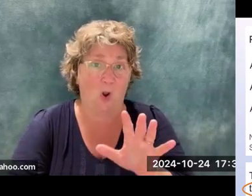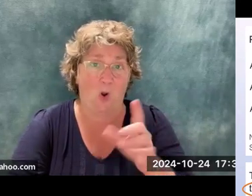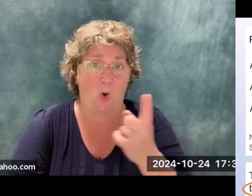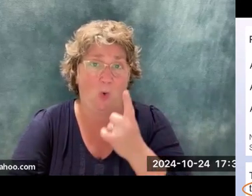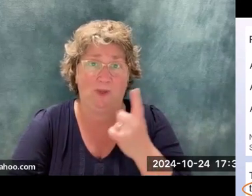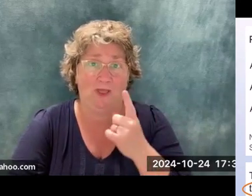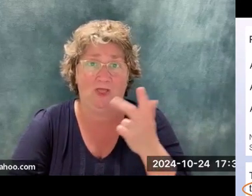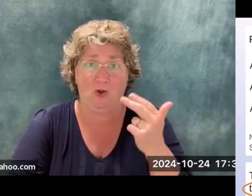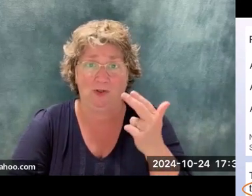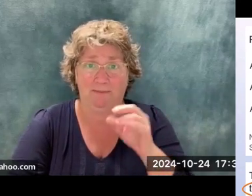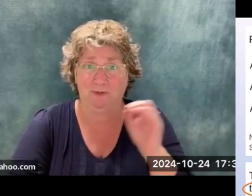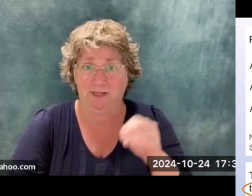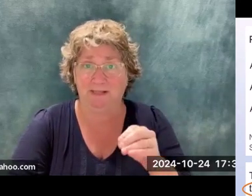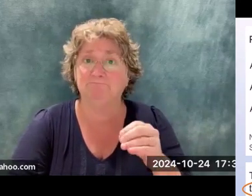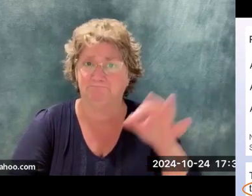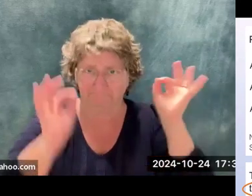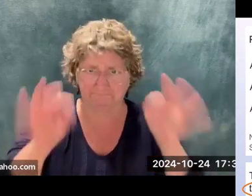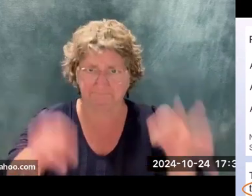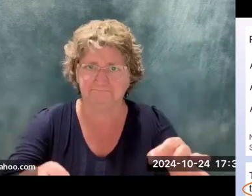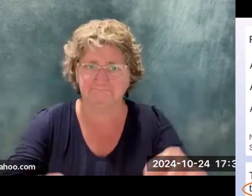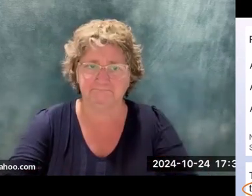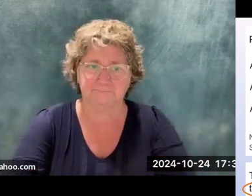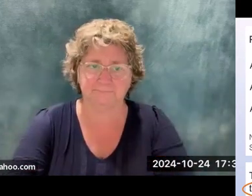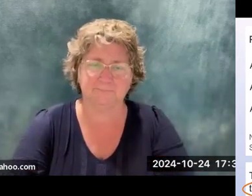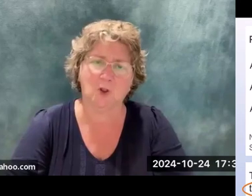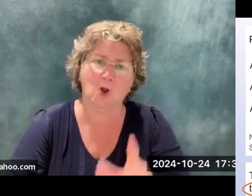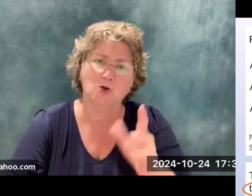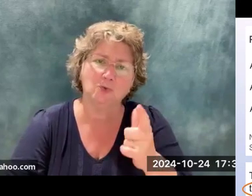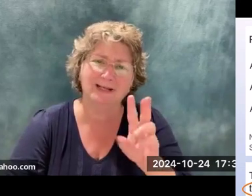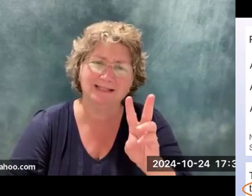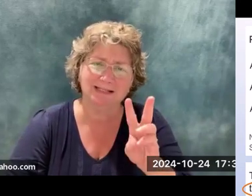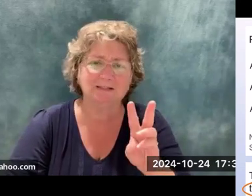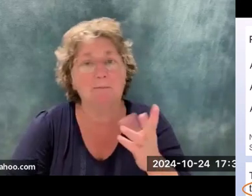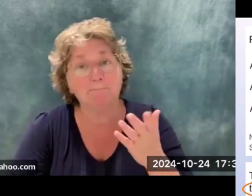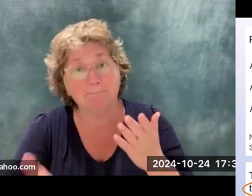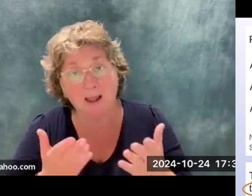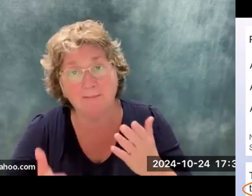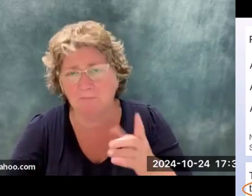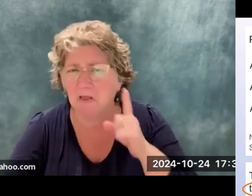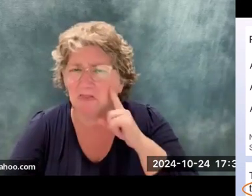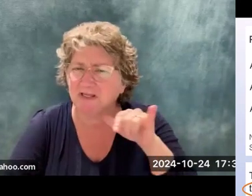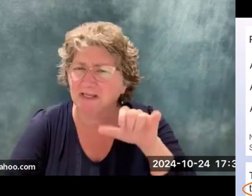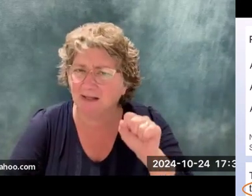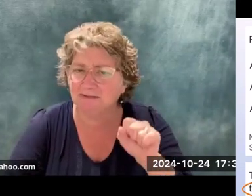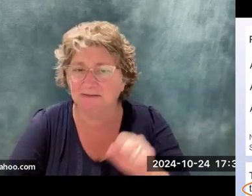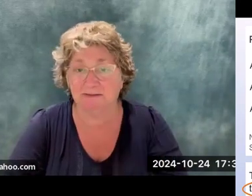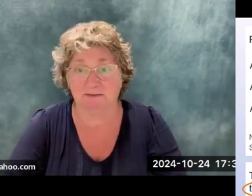about 25% that were probably going to get it. And a huge proportion, this is very unique.